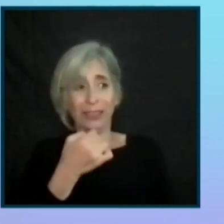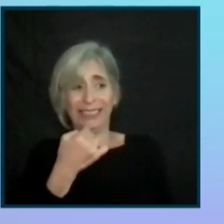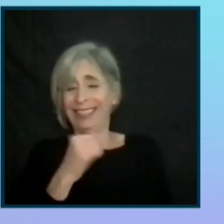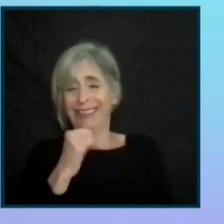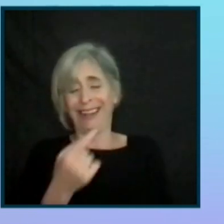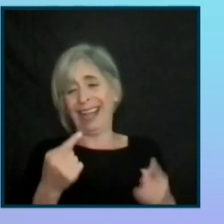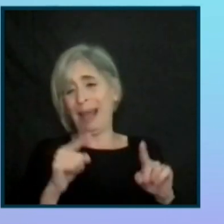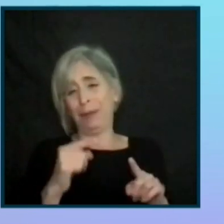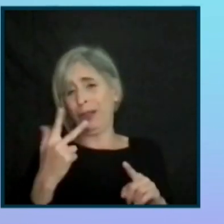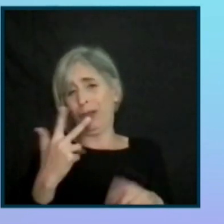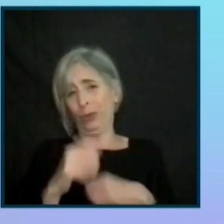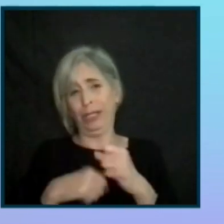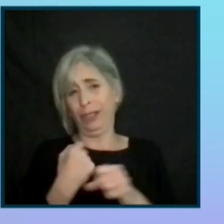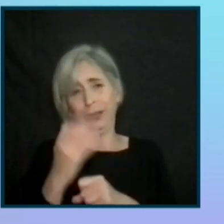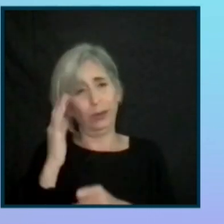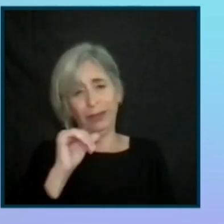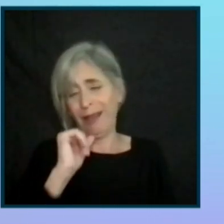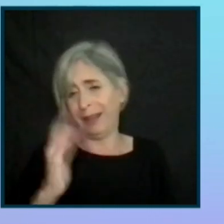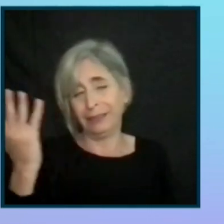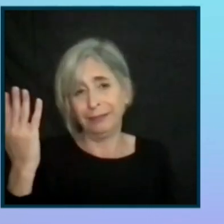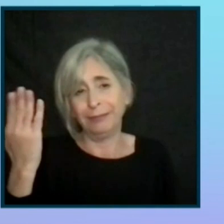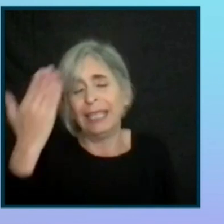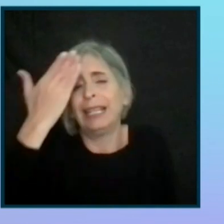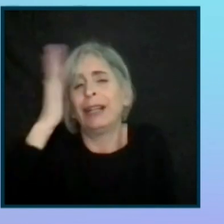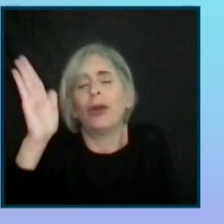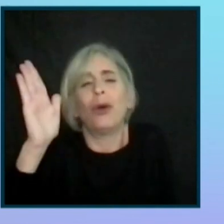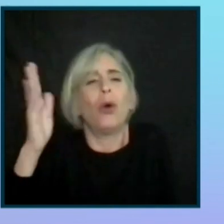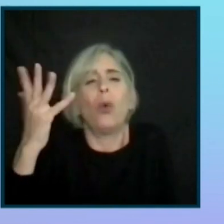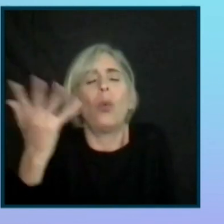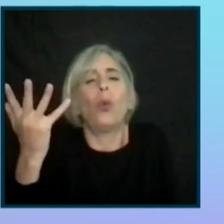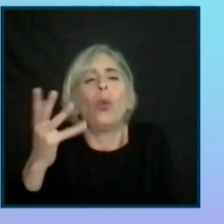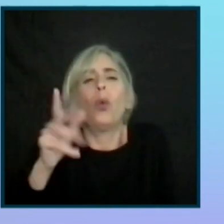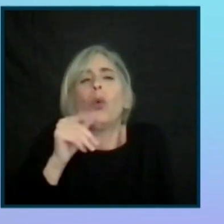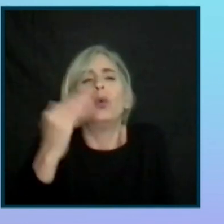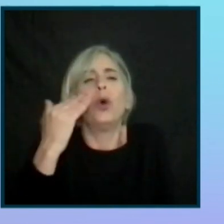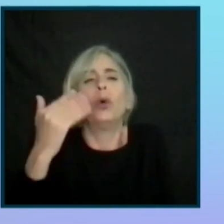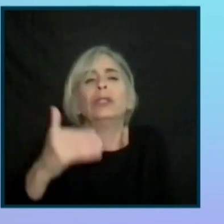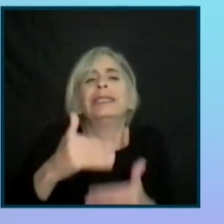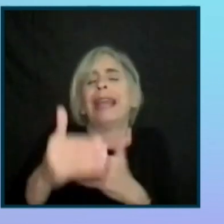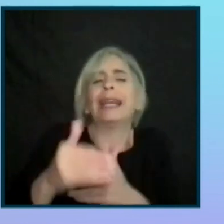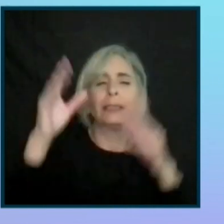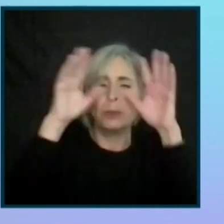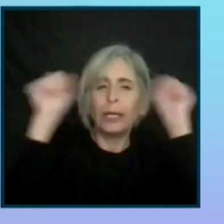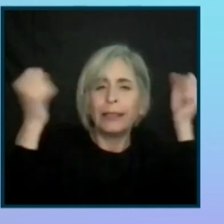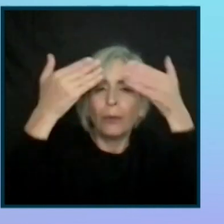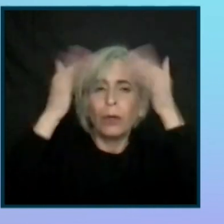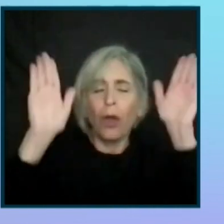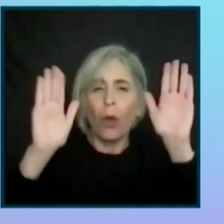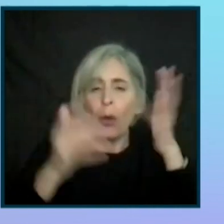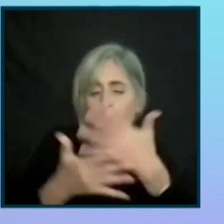in three years. So who knows, regardless of what the next administration looks like, we just don't know what they're gonna prioritize.